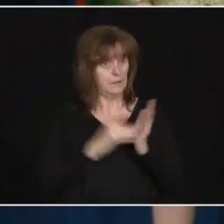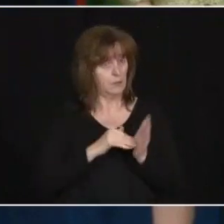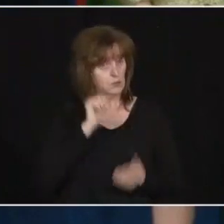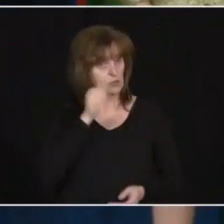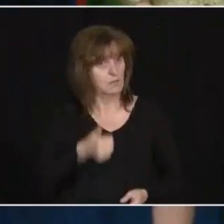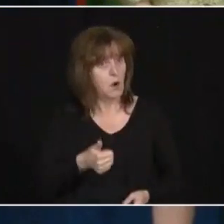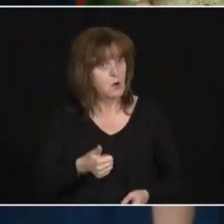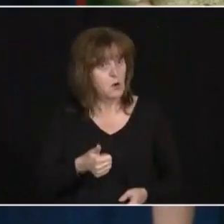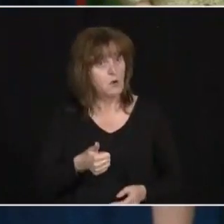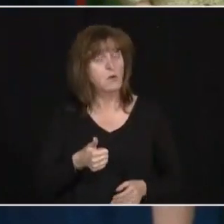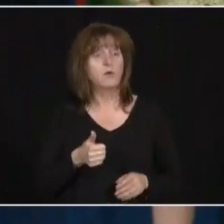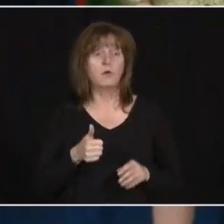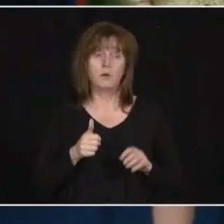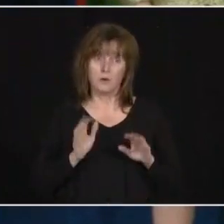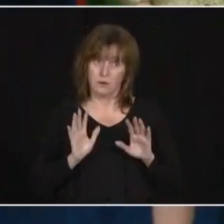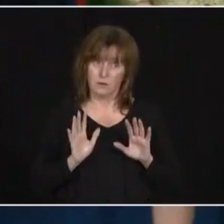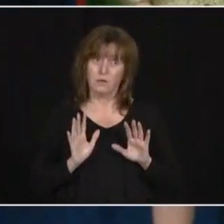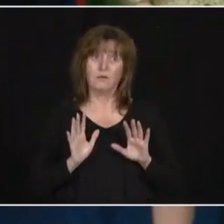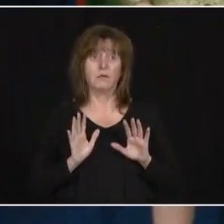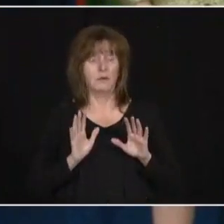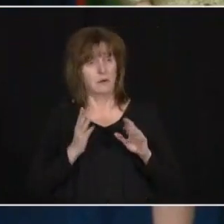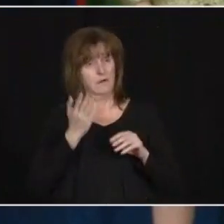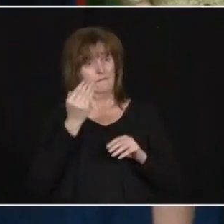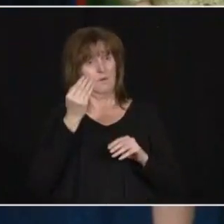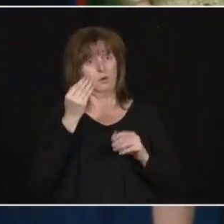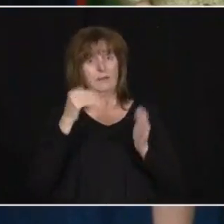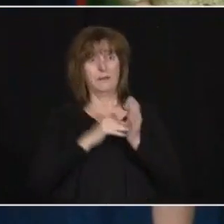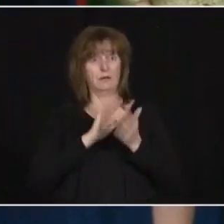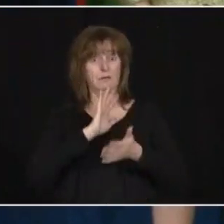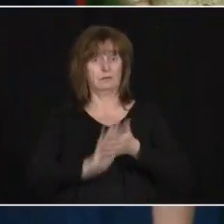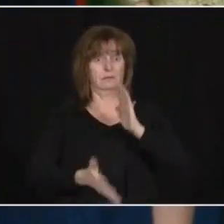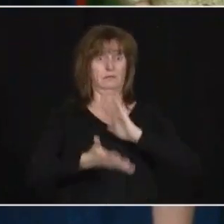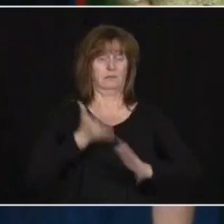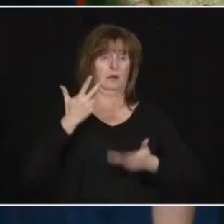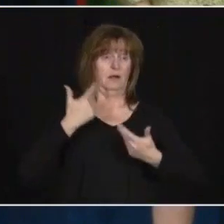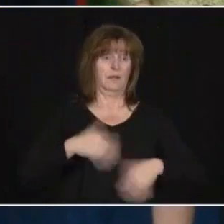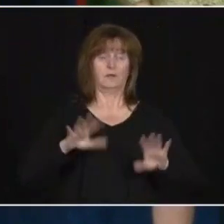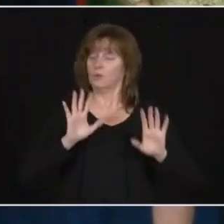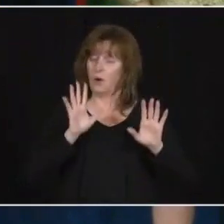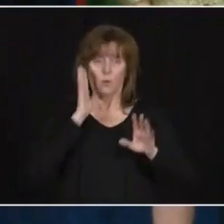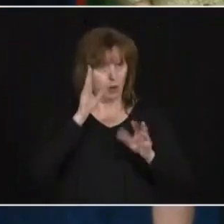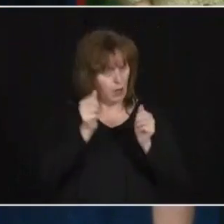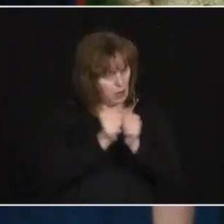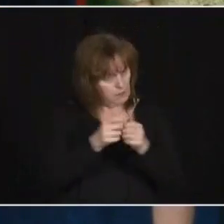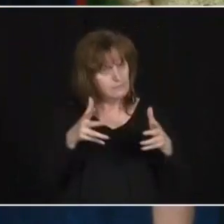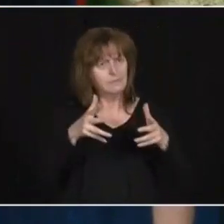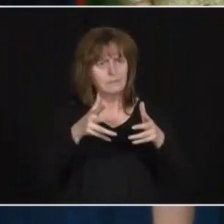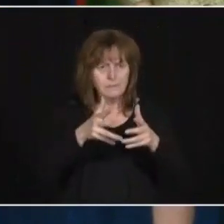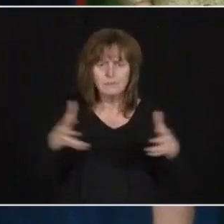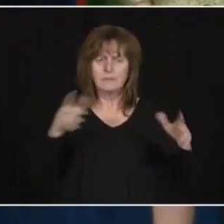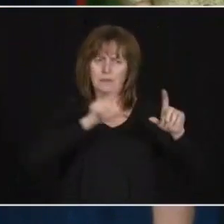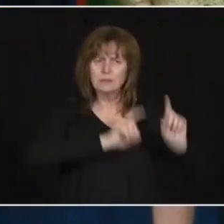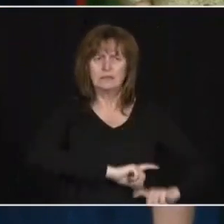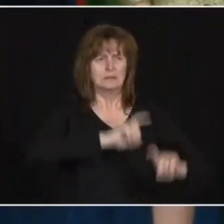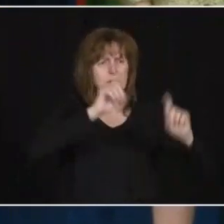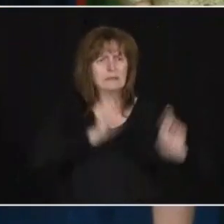going to be over 14,000 tomorrow and moving forward. We don't want to stop at We want to continue